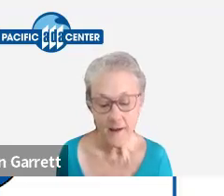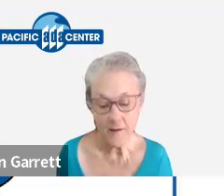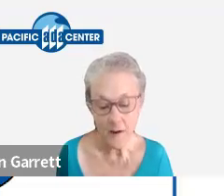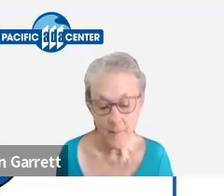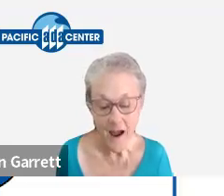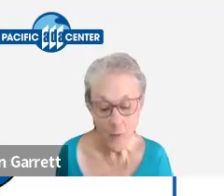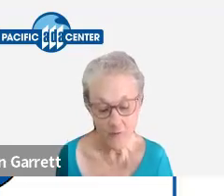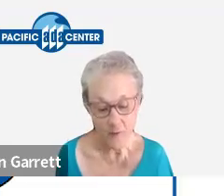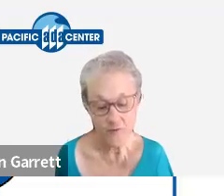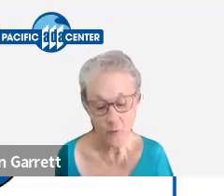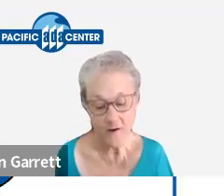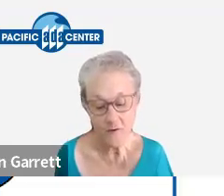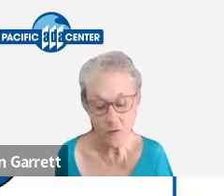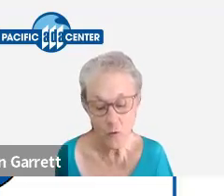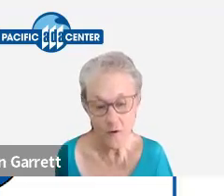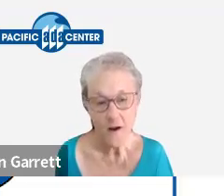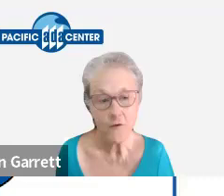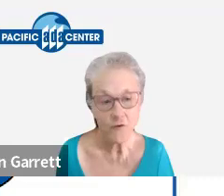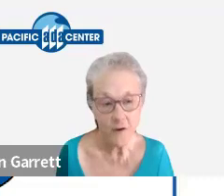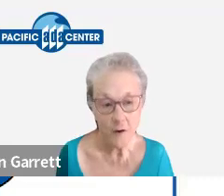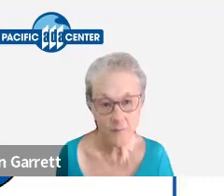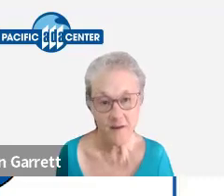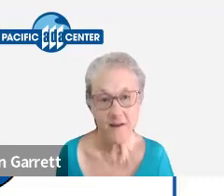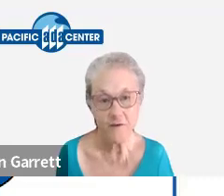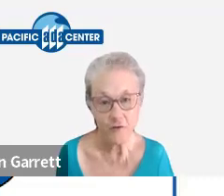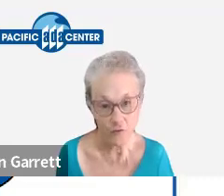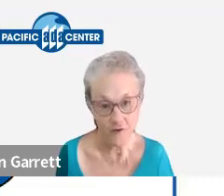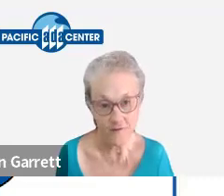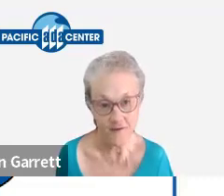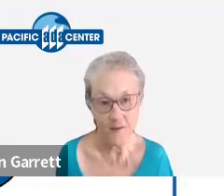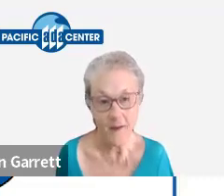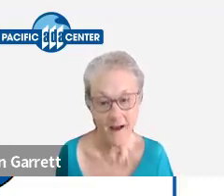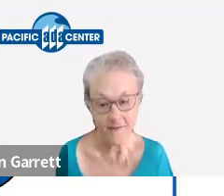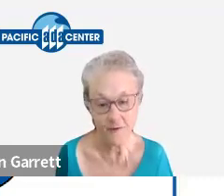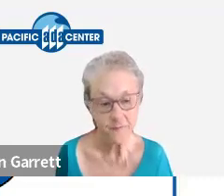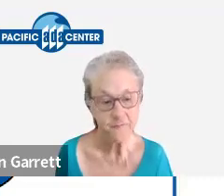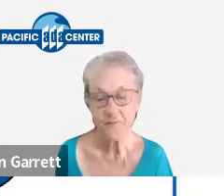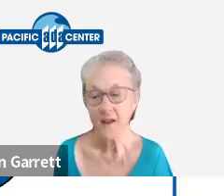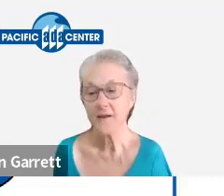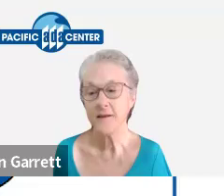And power that was directed toward nursing homes and institutions in the past.